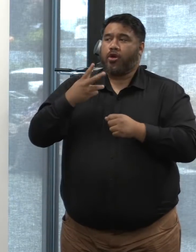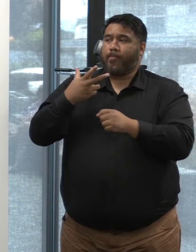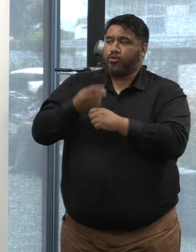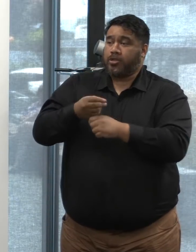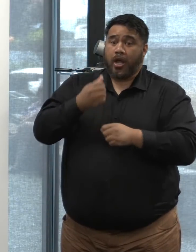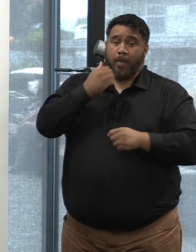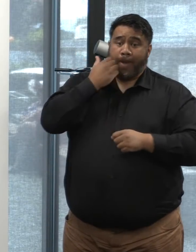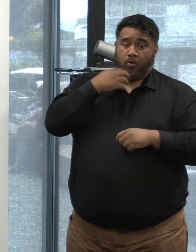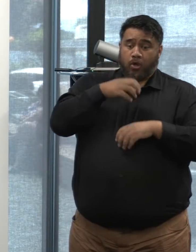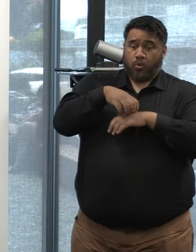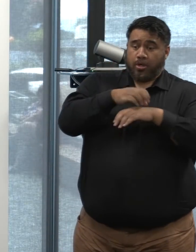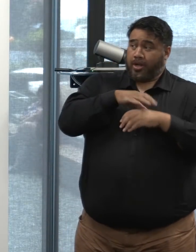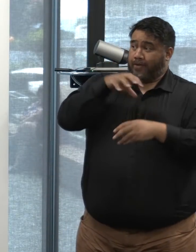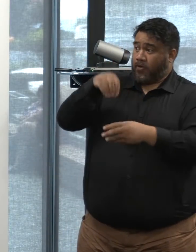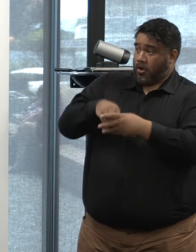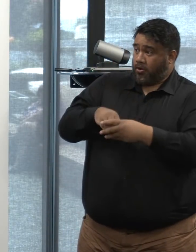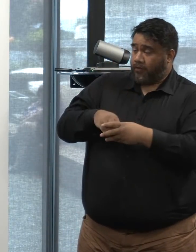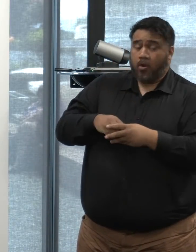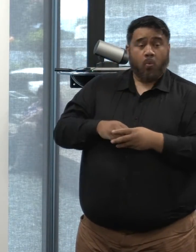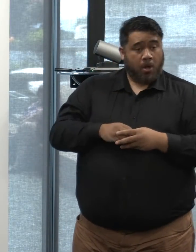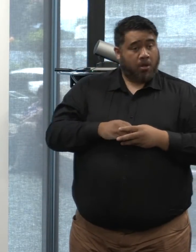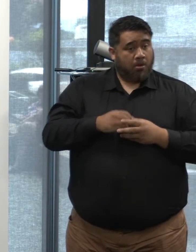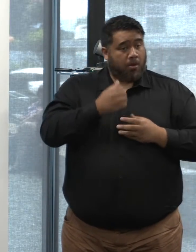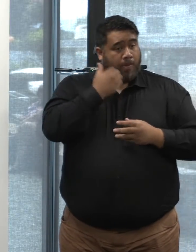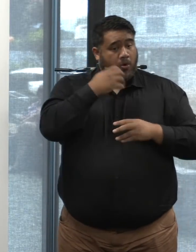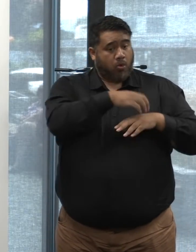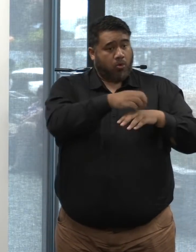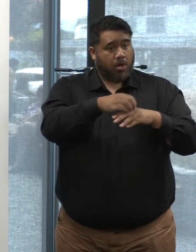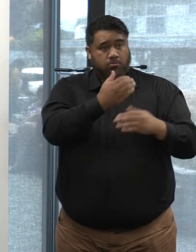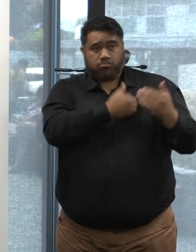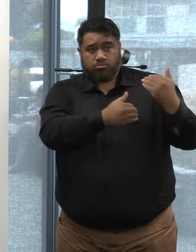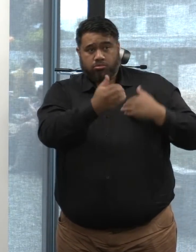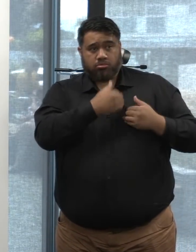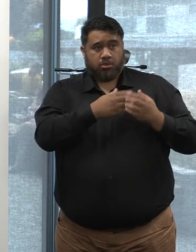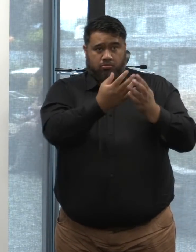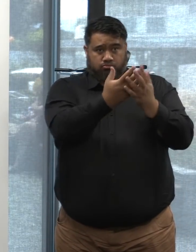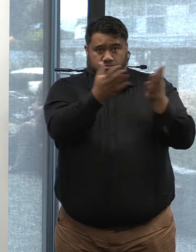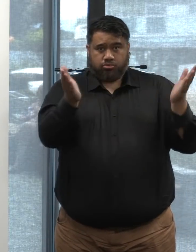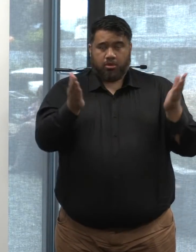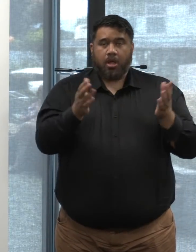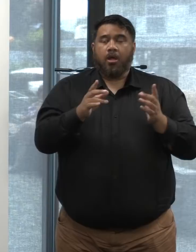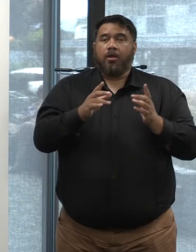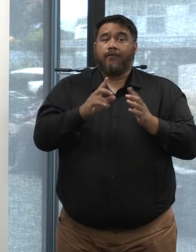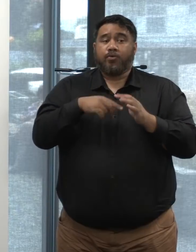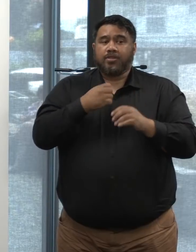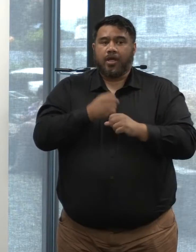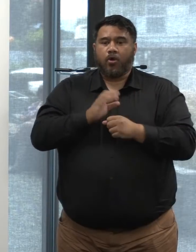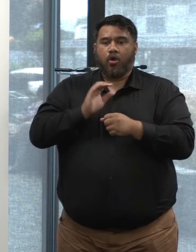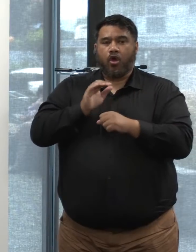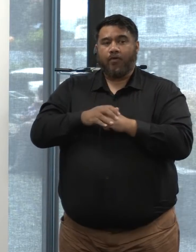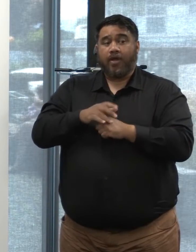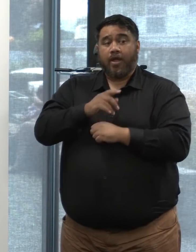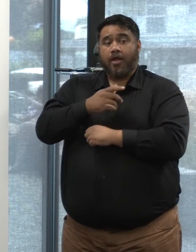few days. Maoris in the 2 strategy